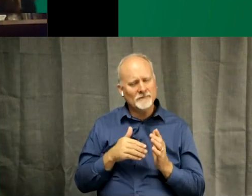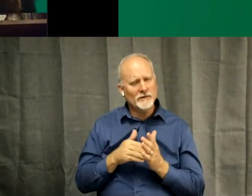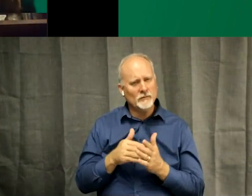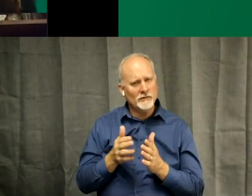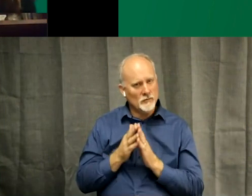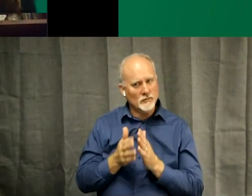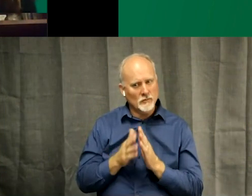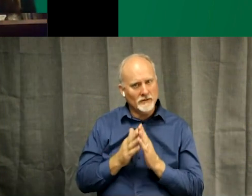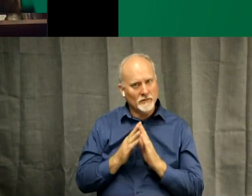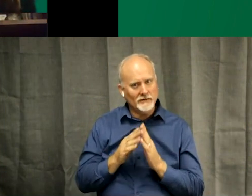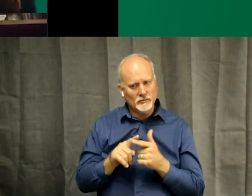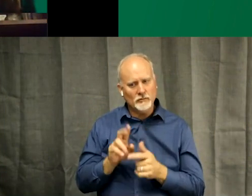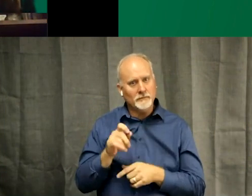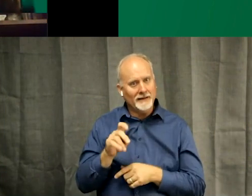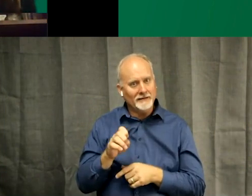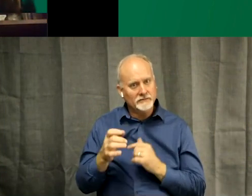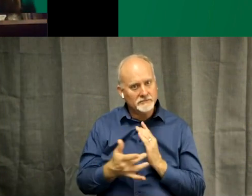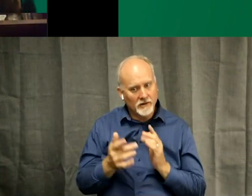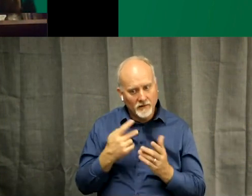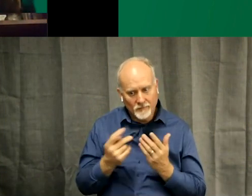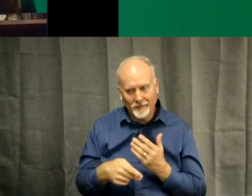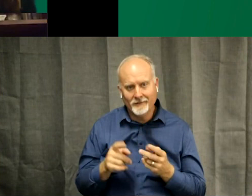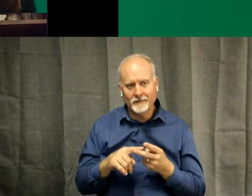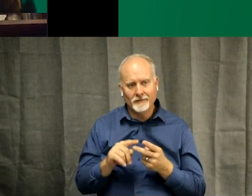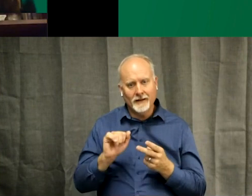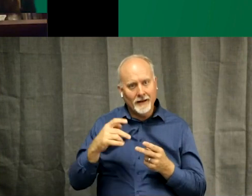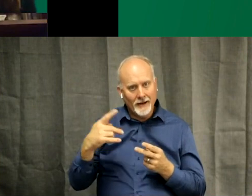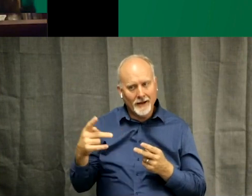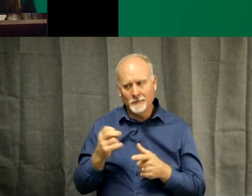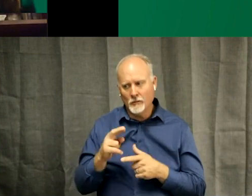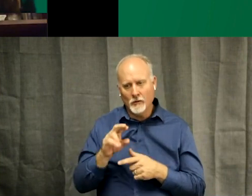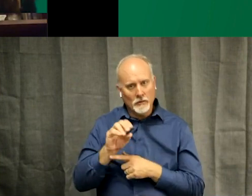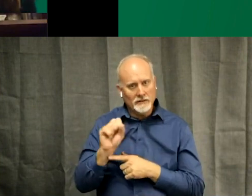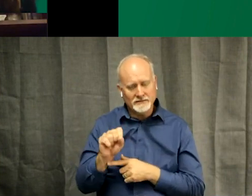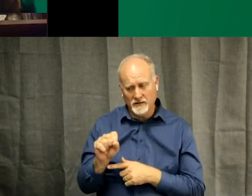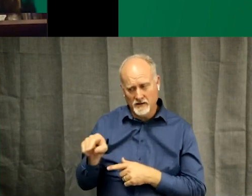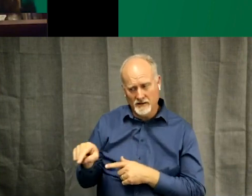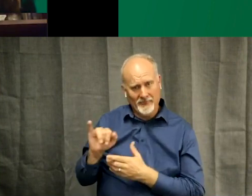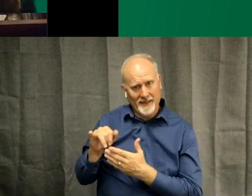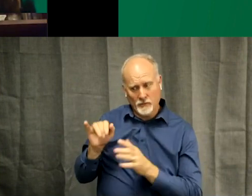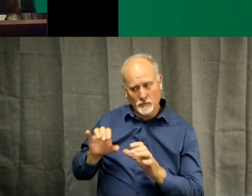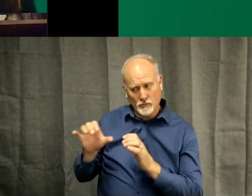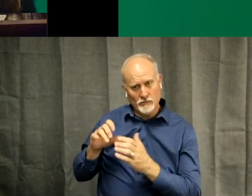to update software applications or operating systems software updates offer plenty of benefits